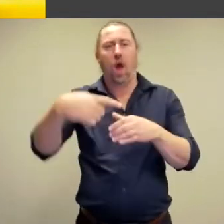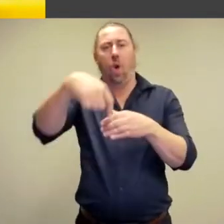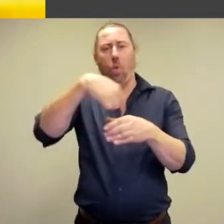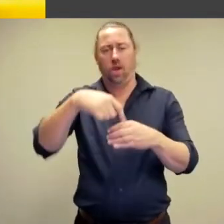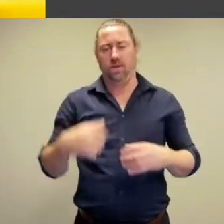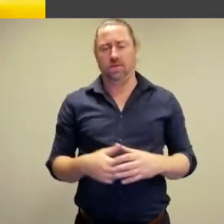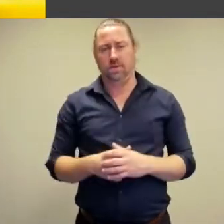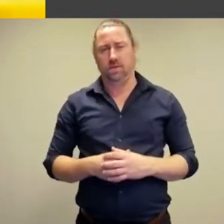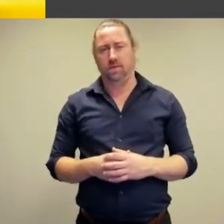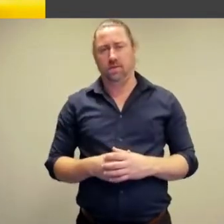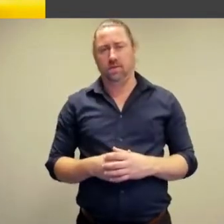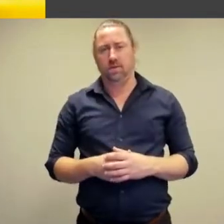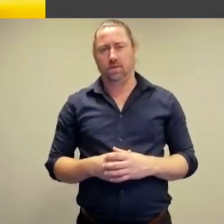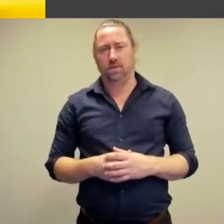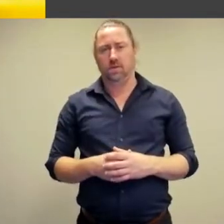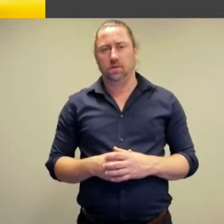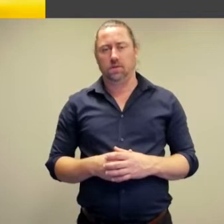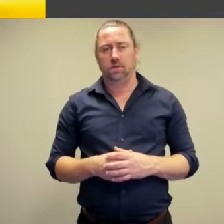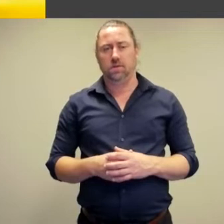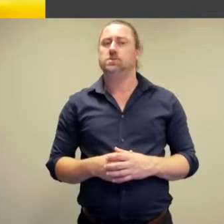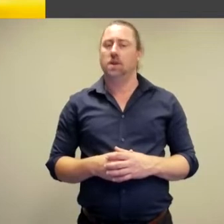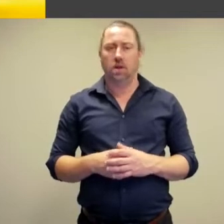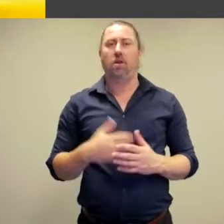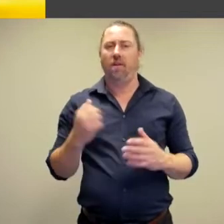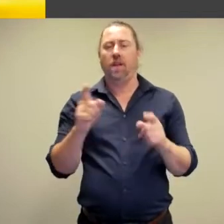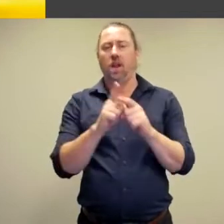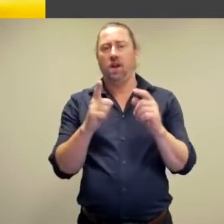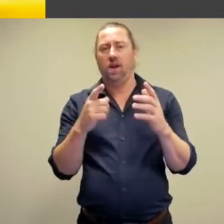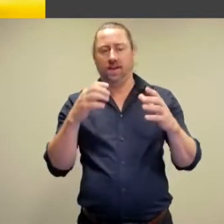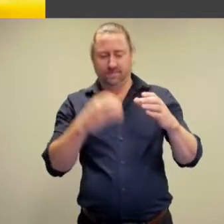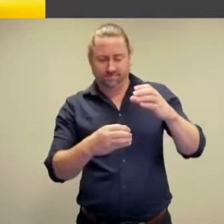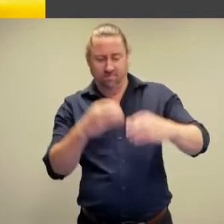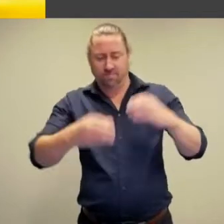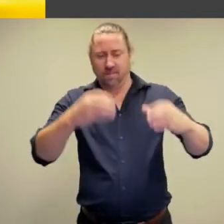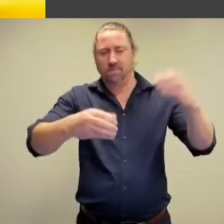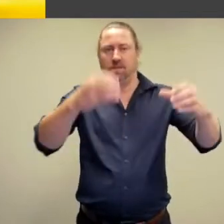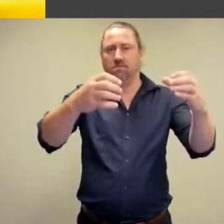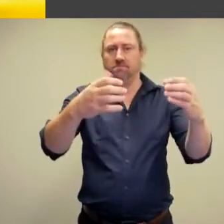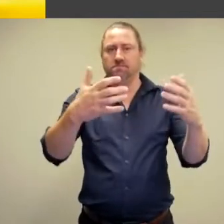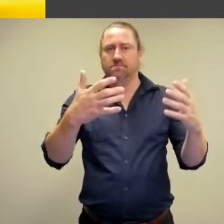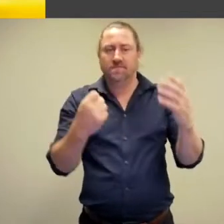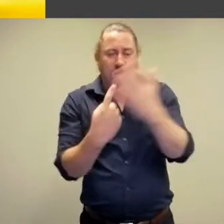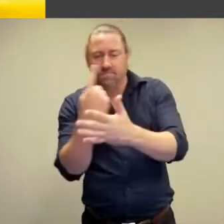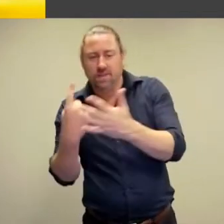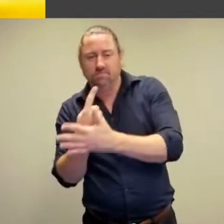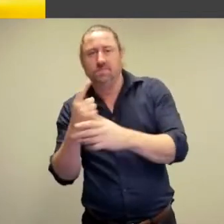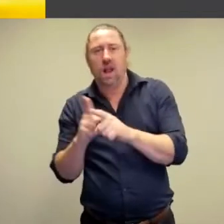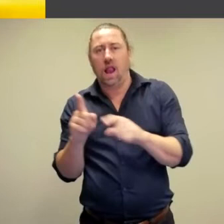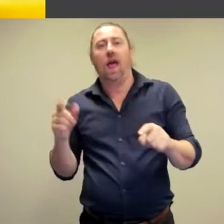So there's this kind of wonderful repeating tic tac landscape or soundscape of these caps